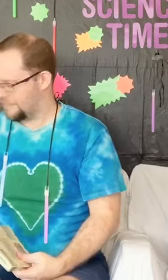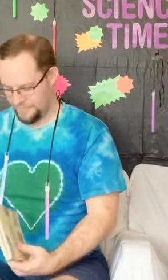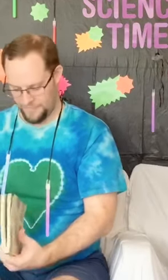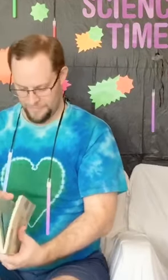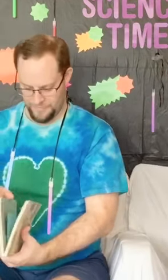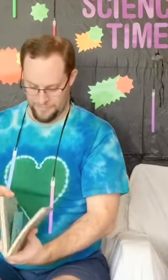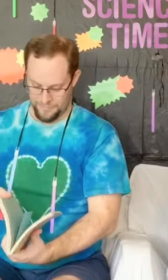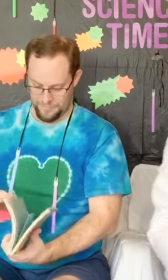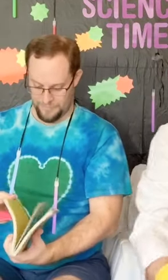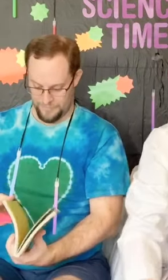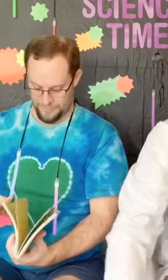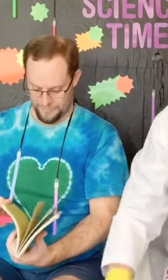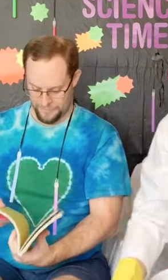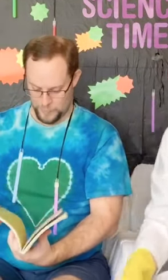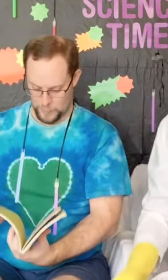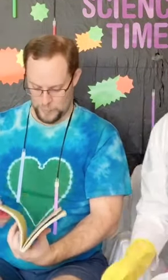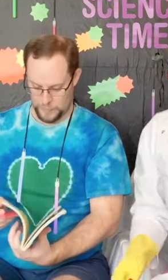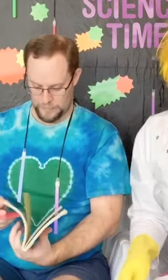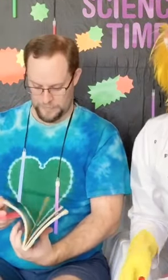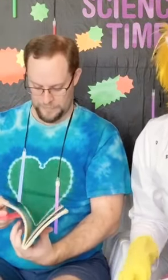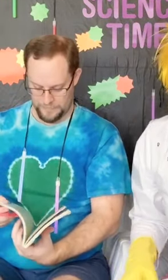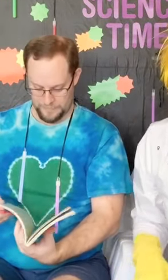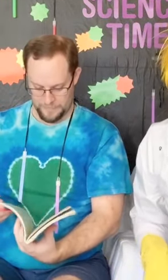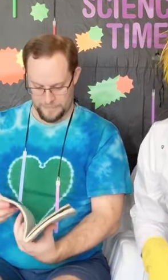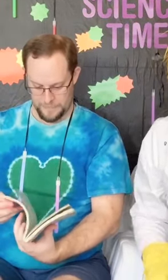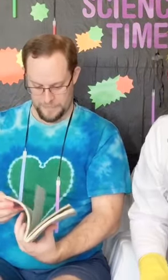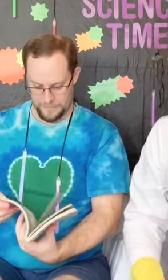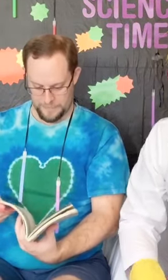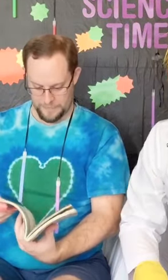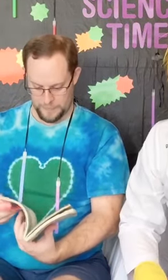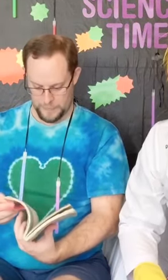Yes okay, I've said this a million times. But it is. I am Miss Cali! It is me